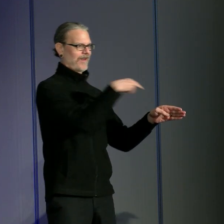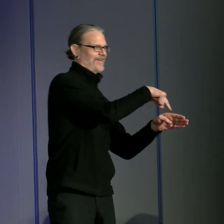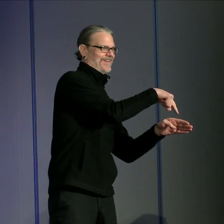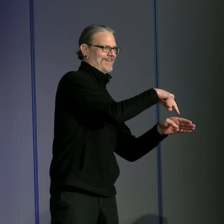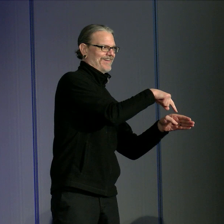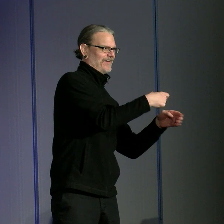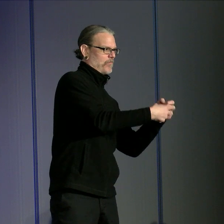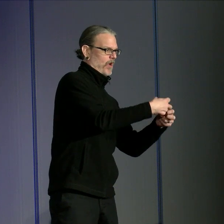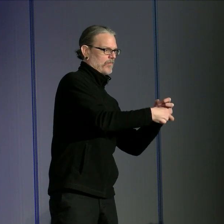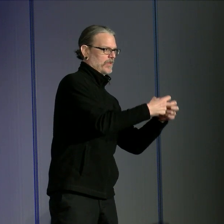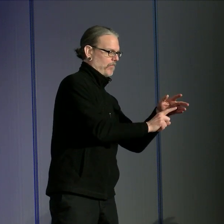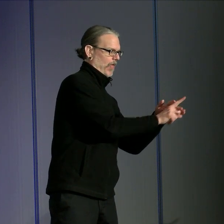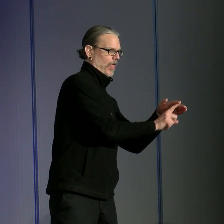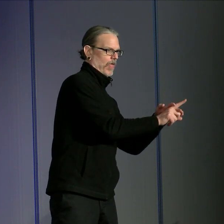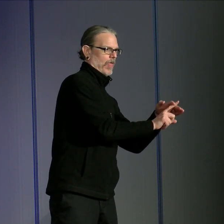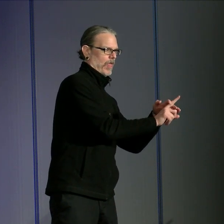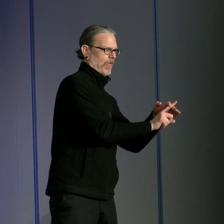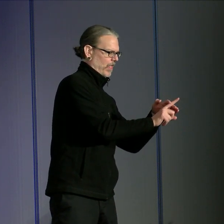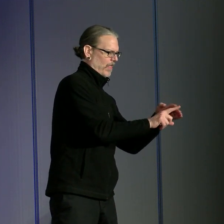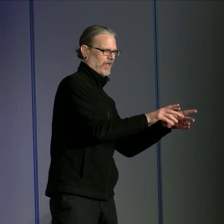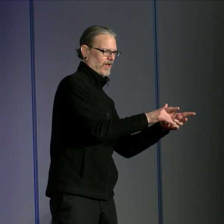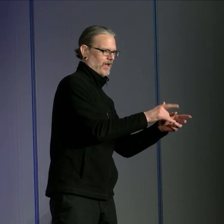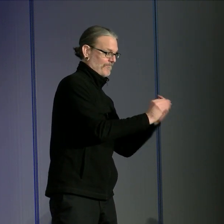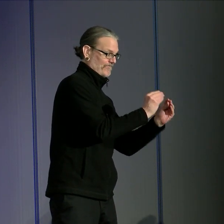than by your accessibility program team.